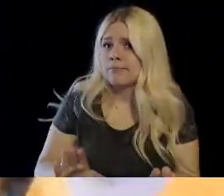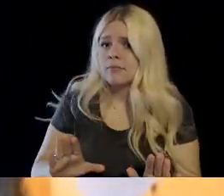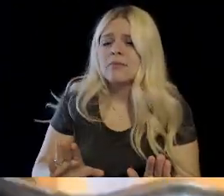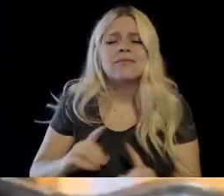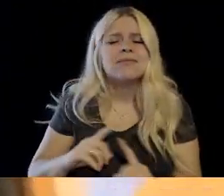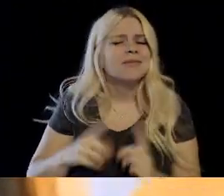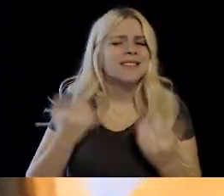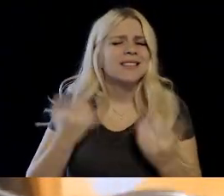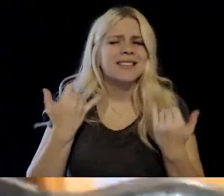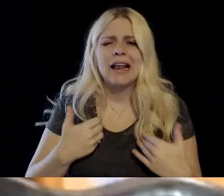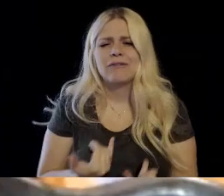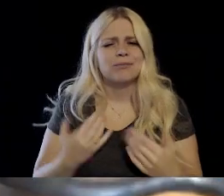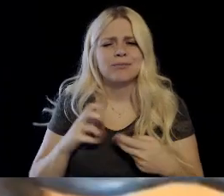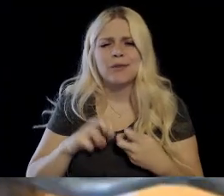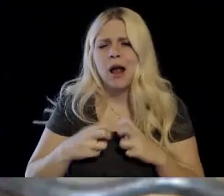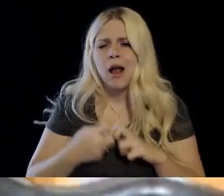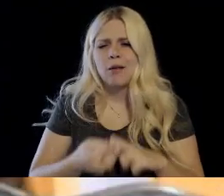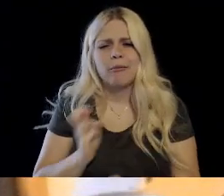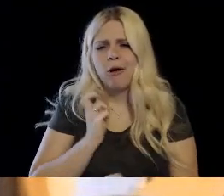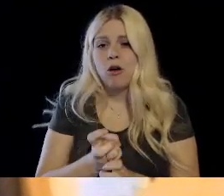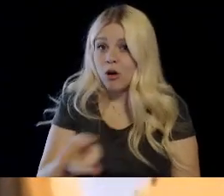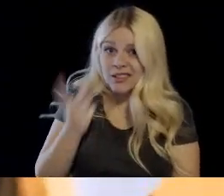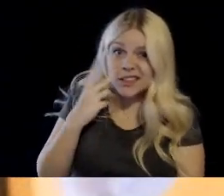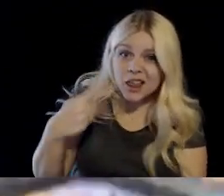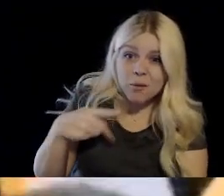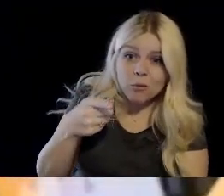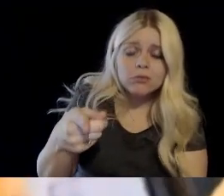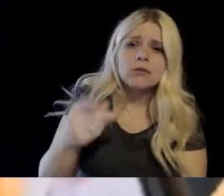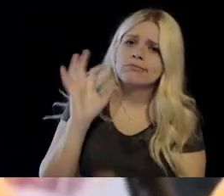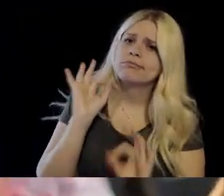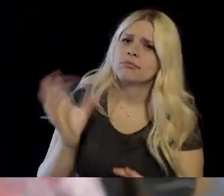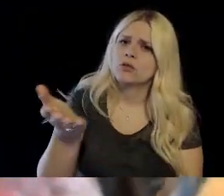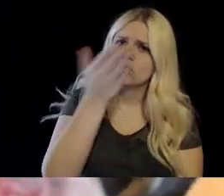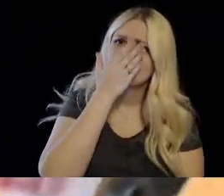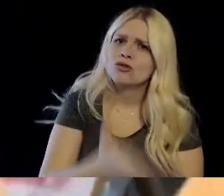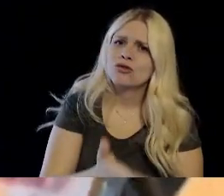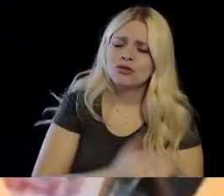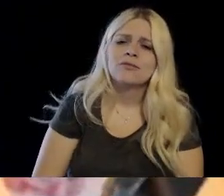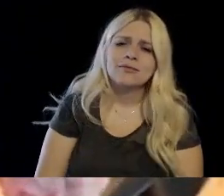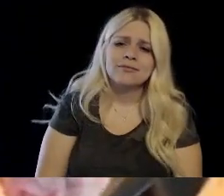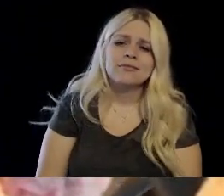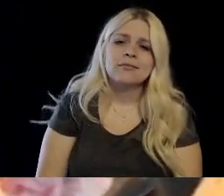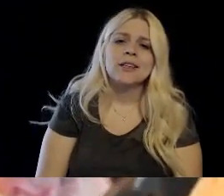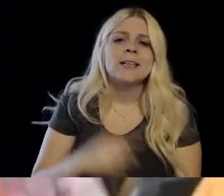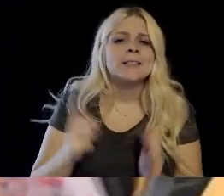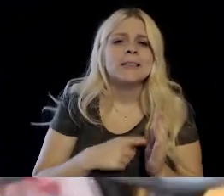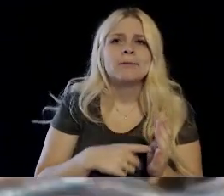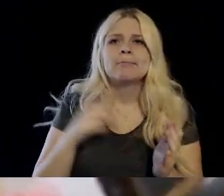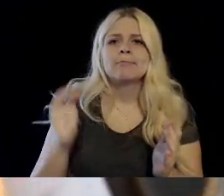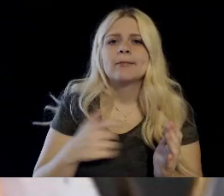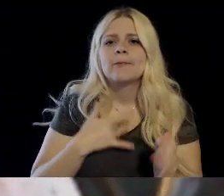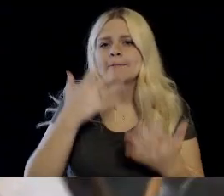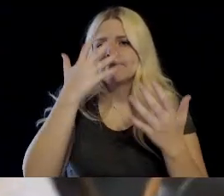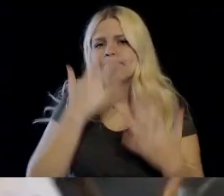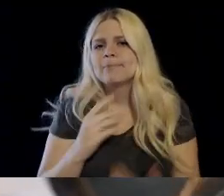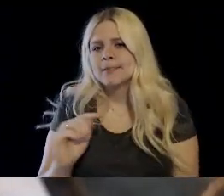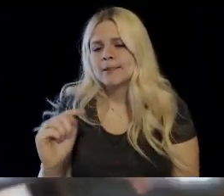with it as well. Erica: Oh, look at that purple one though. That's a good one. Joanne: Sometimes the disappointing part is you see the prints that they leave when they